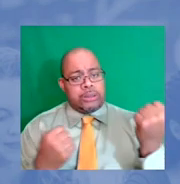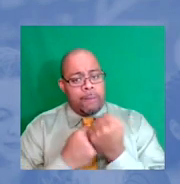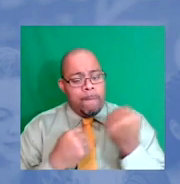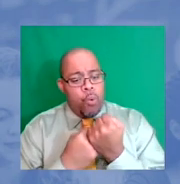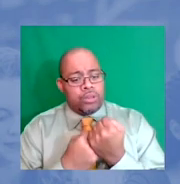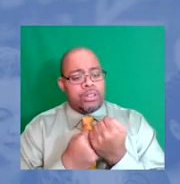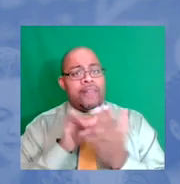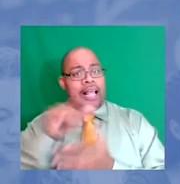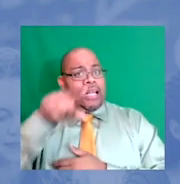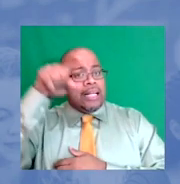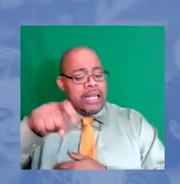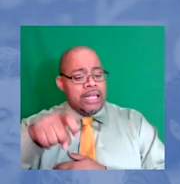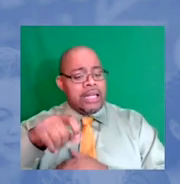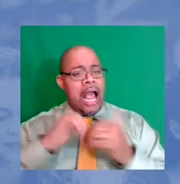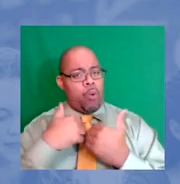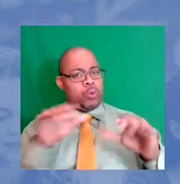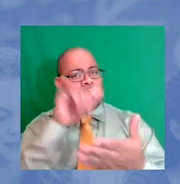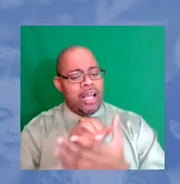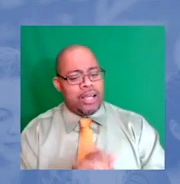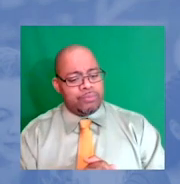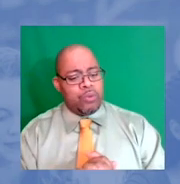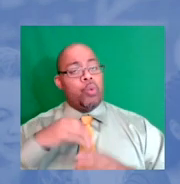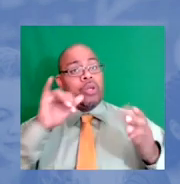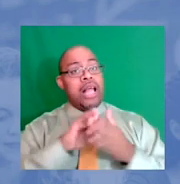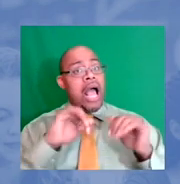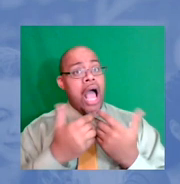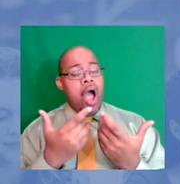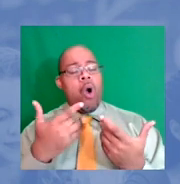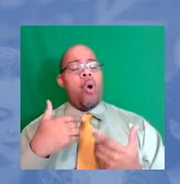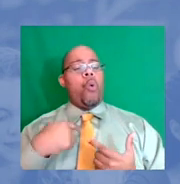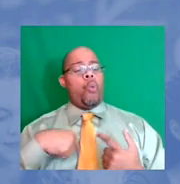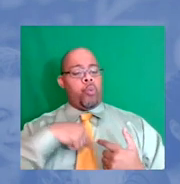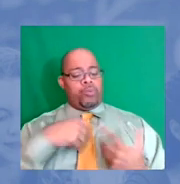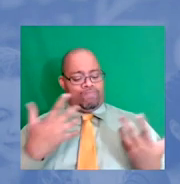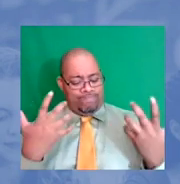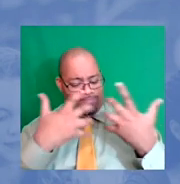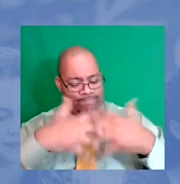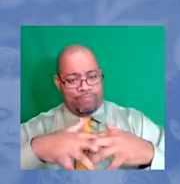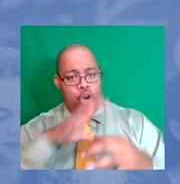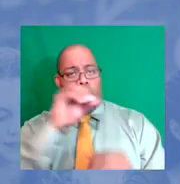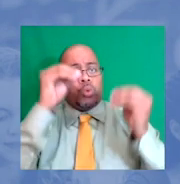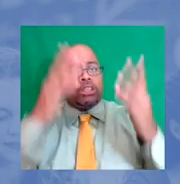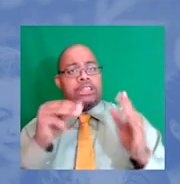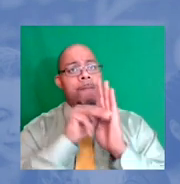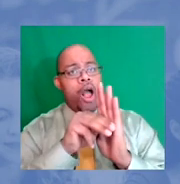HOW DO WE DO THIS? WE DO THIS BY AN INTEGRATED CO TEACHING MODEL WE USE FAIRLY SUCCESSFULLY